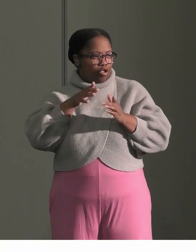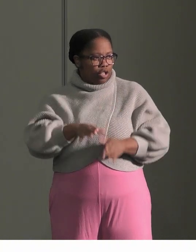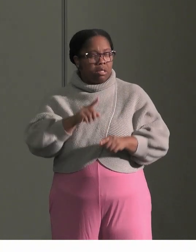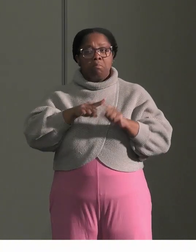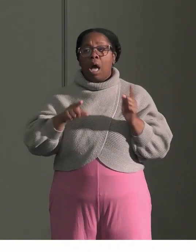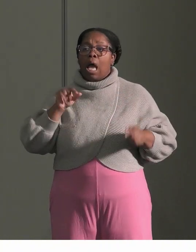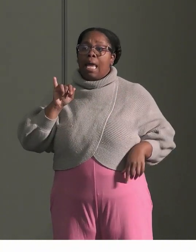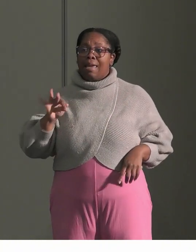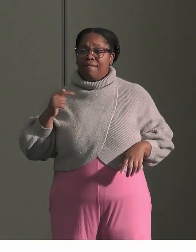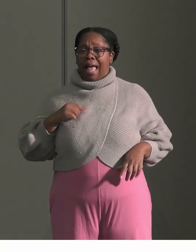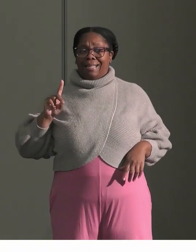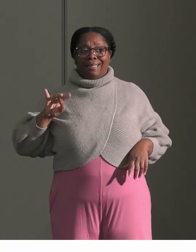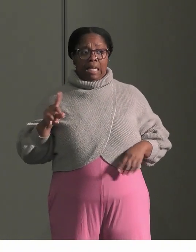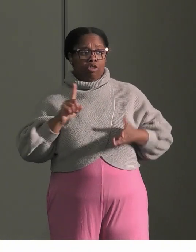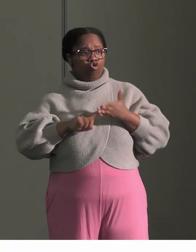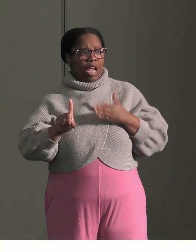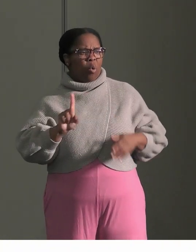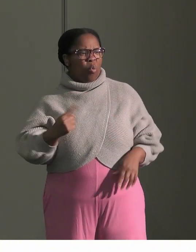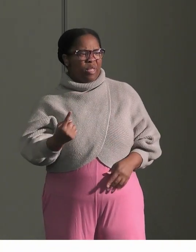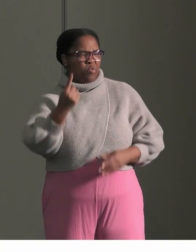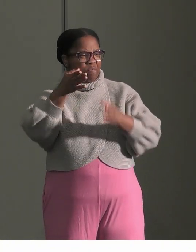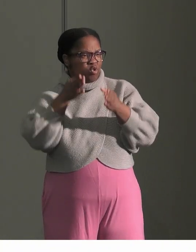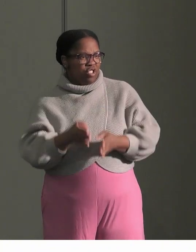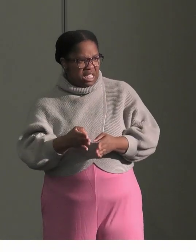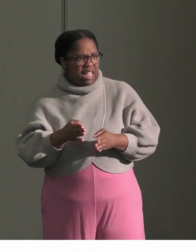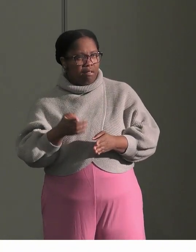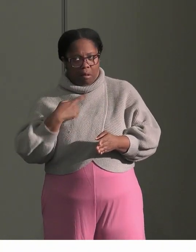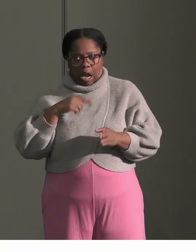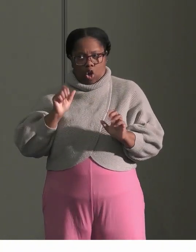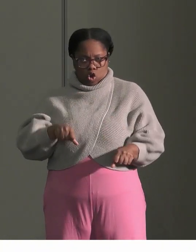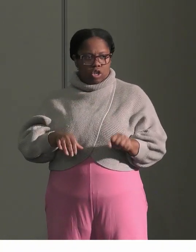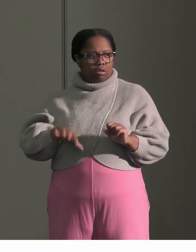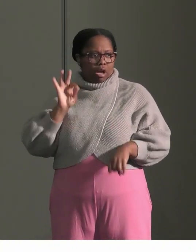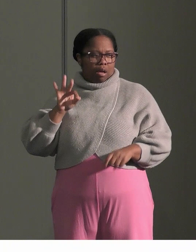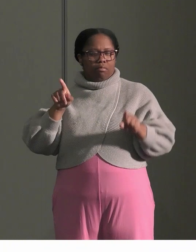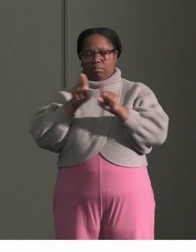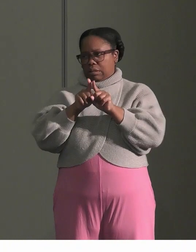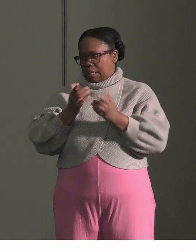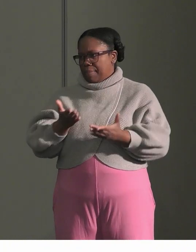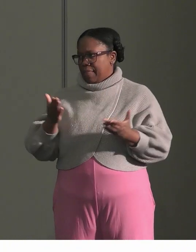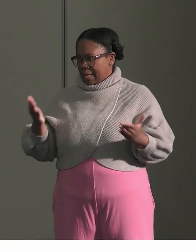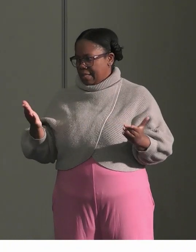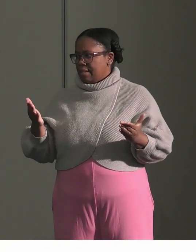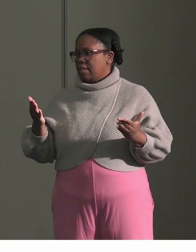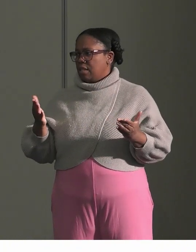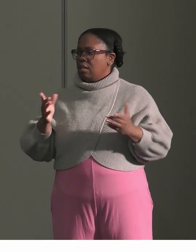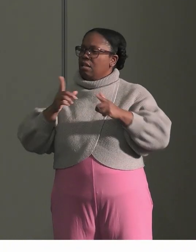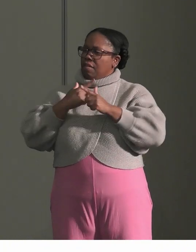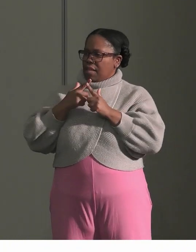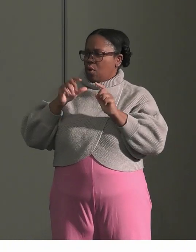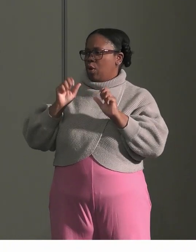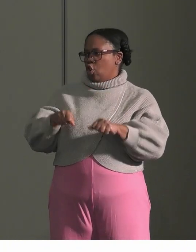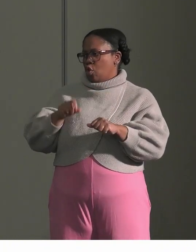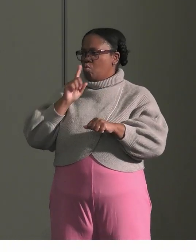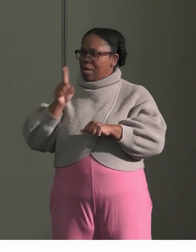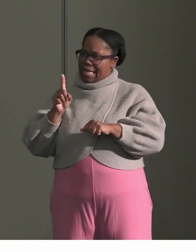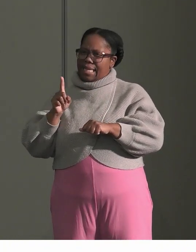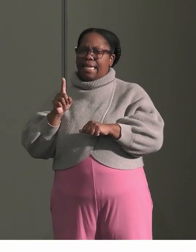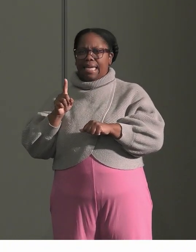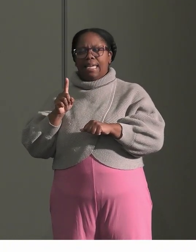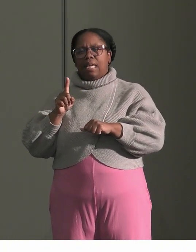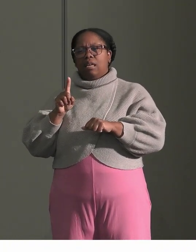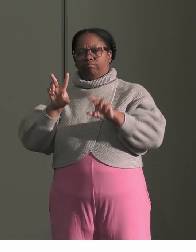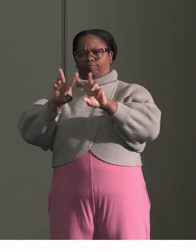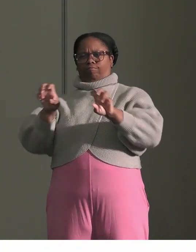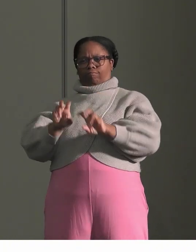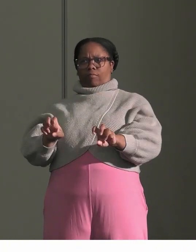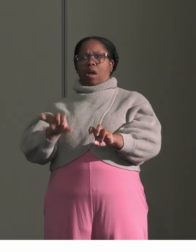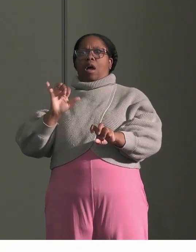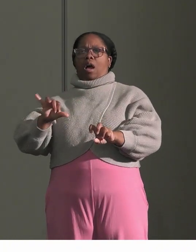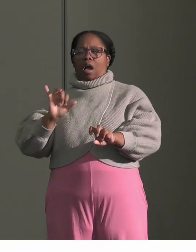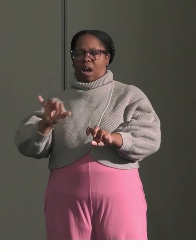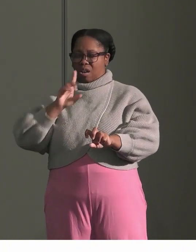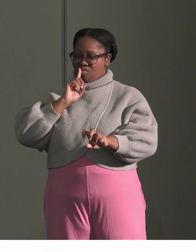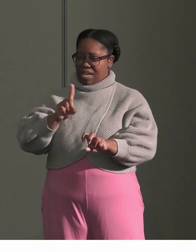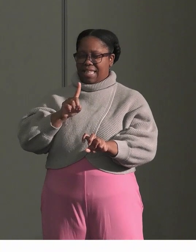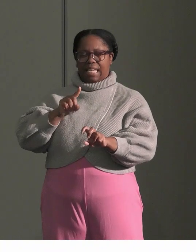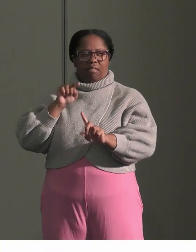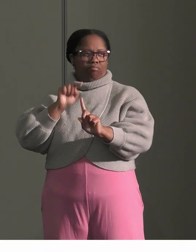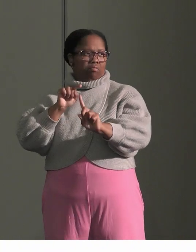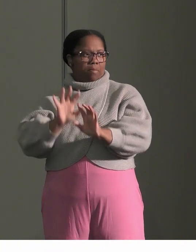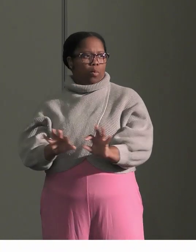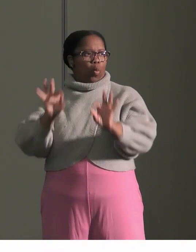with one user I could uncover those same things and tackle the show stopper findings and get to